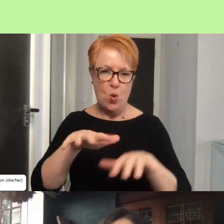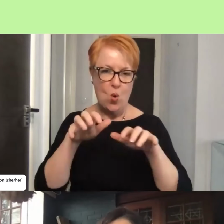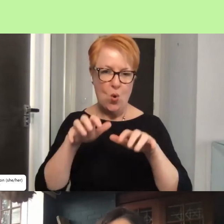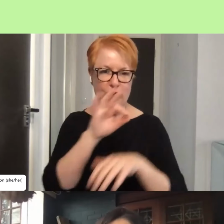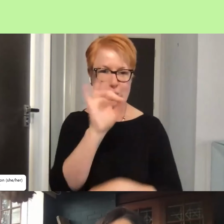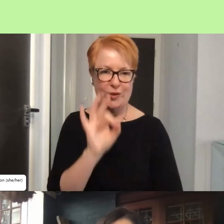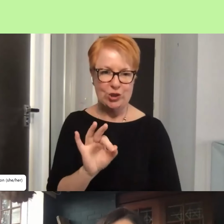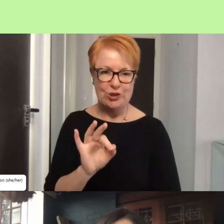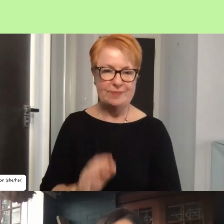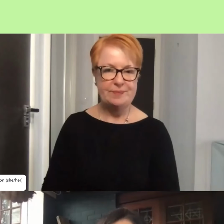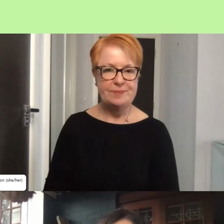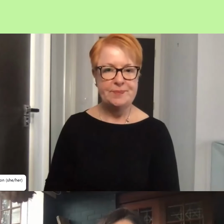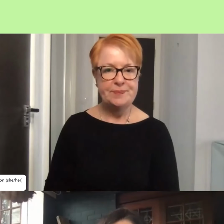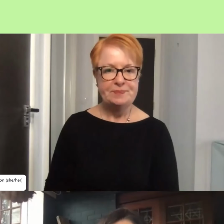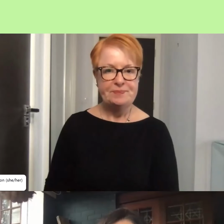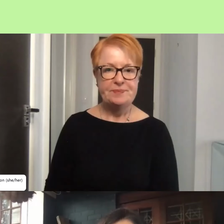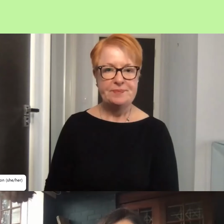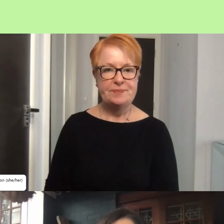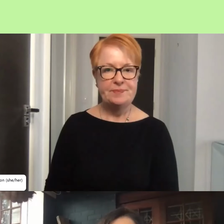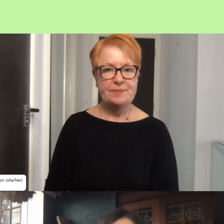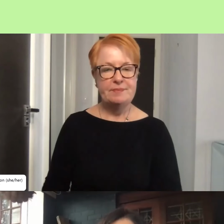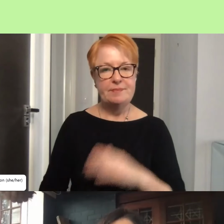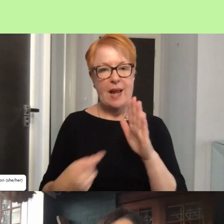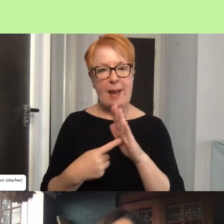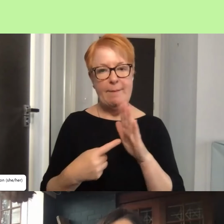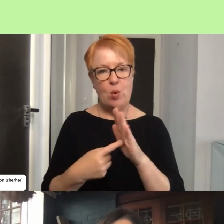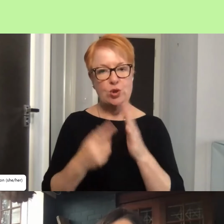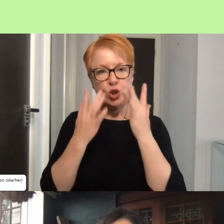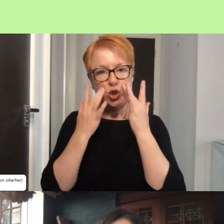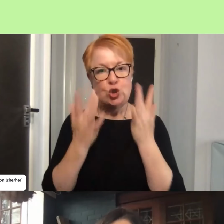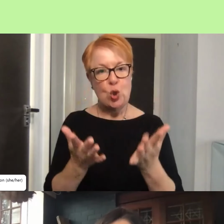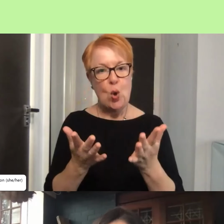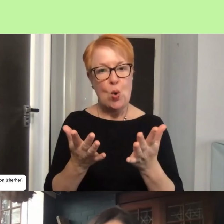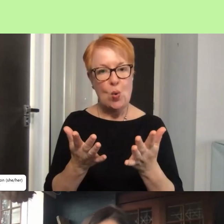Important to have maybe show this side of my practice as well and you know, of again,